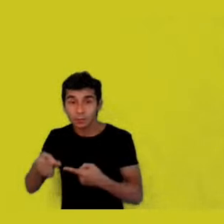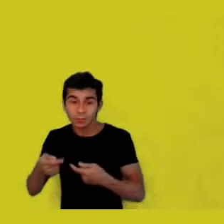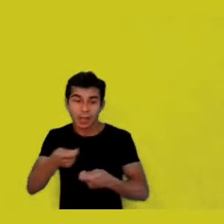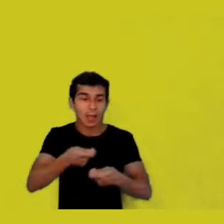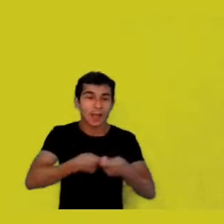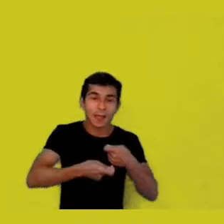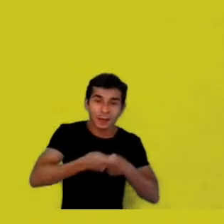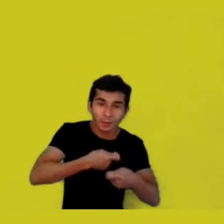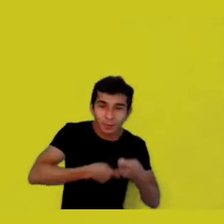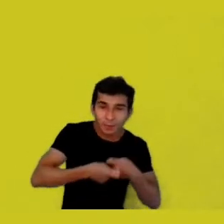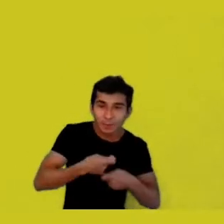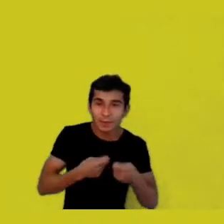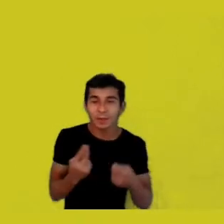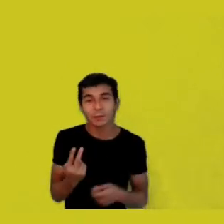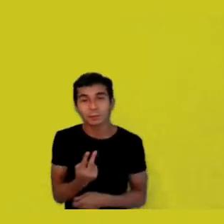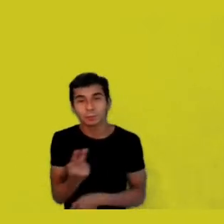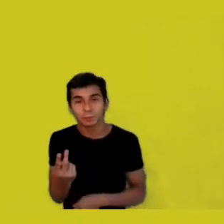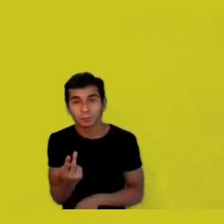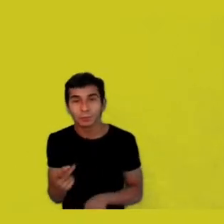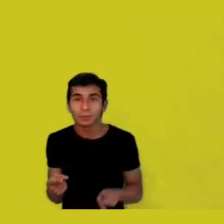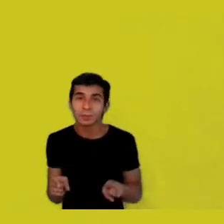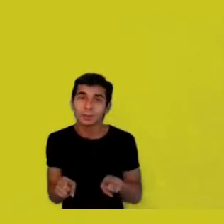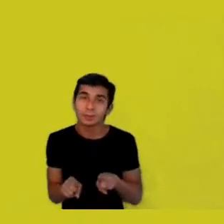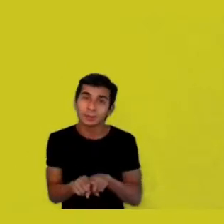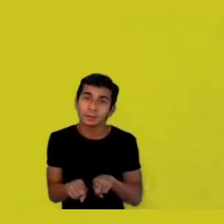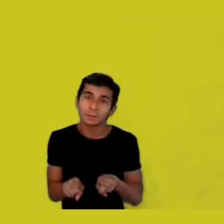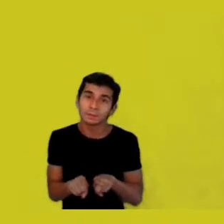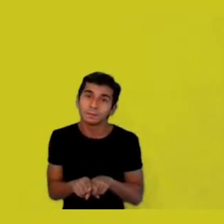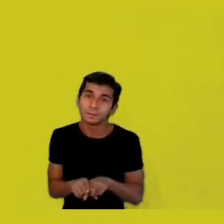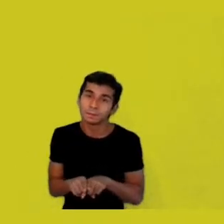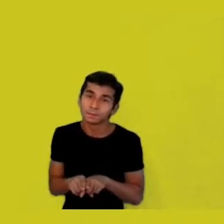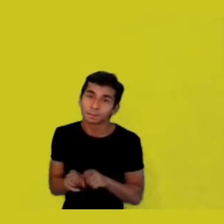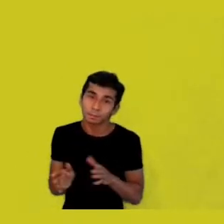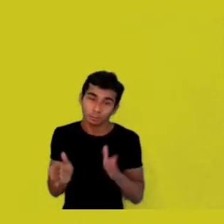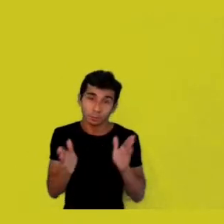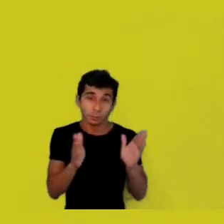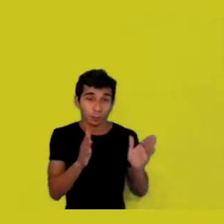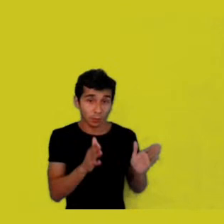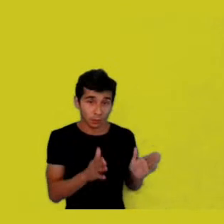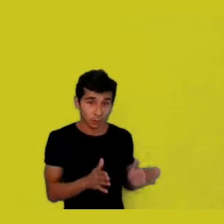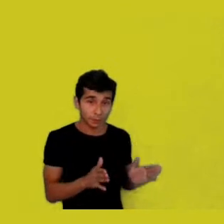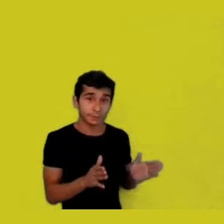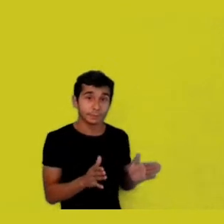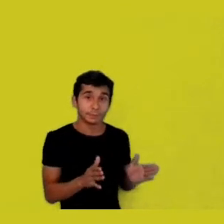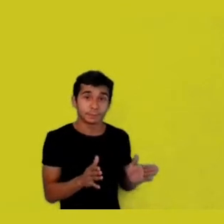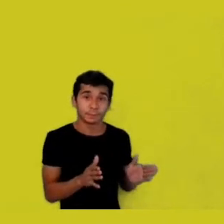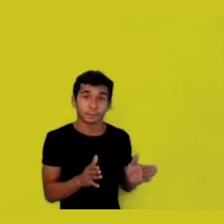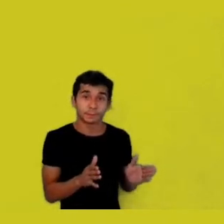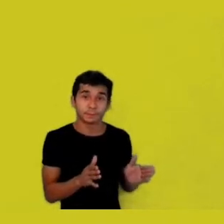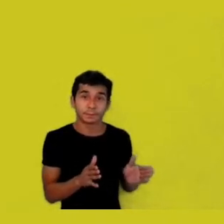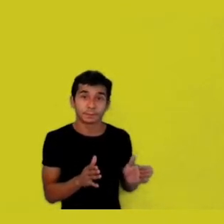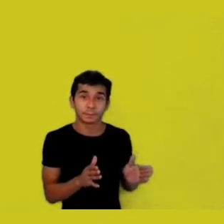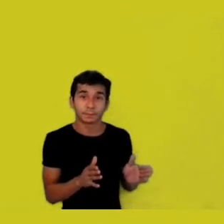on the other hand, we’re also living